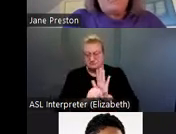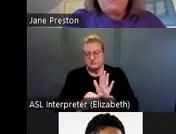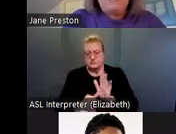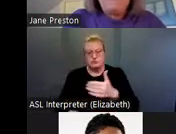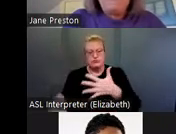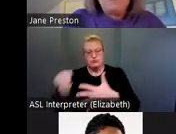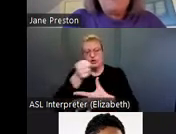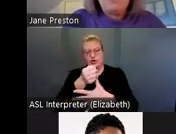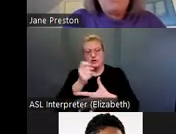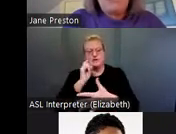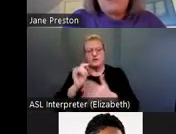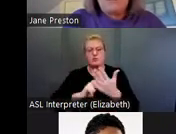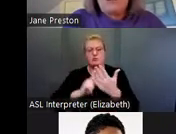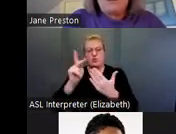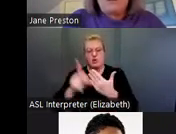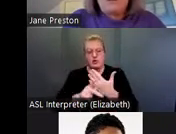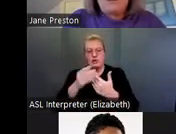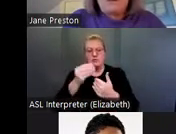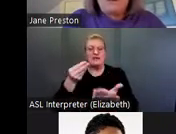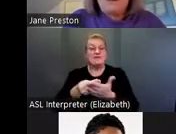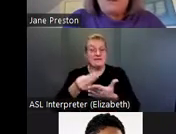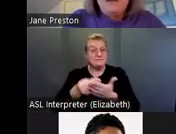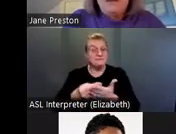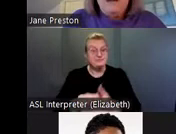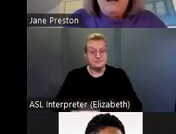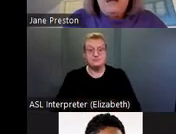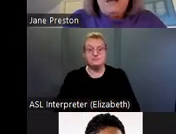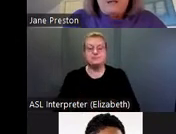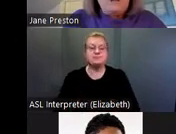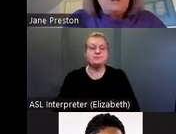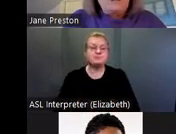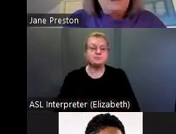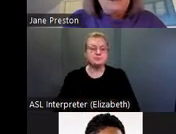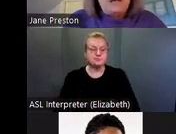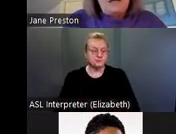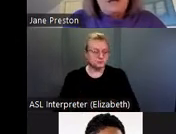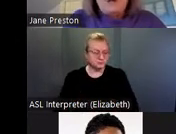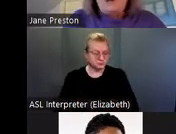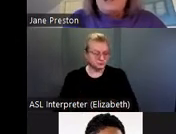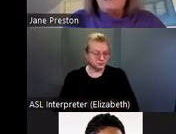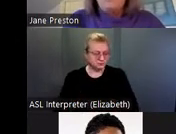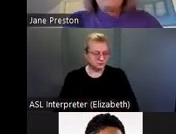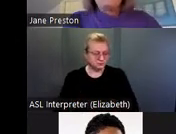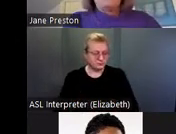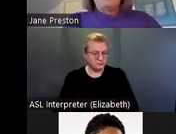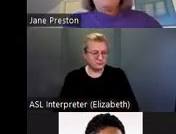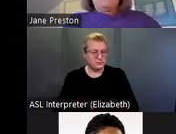and for the funding for that program. So we're not going to go into great depth